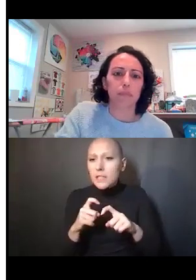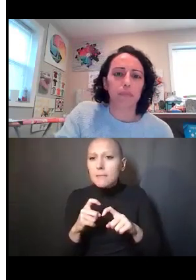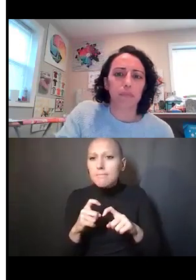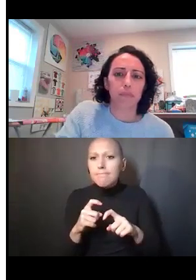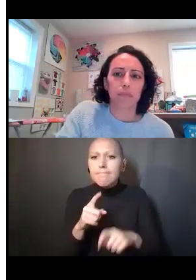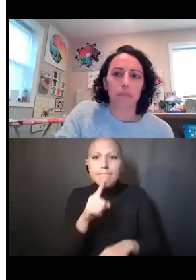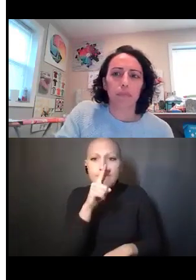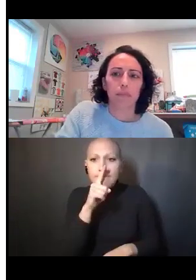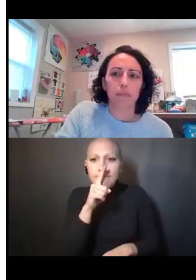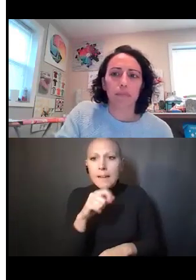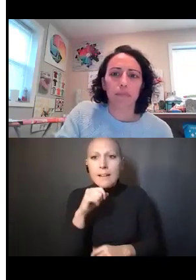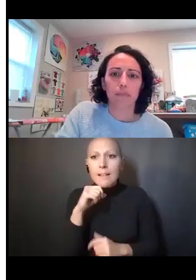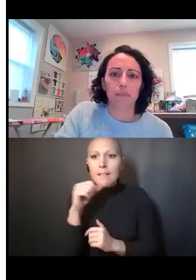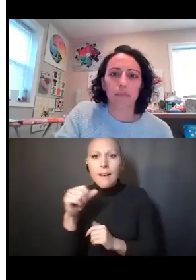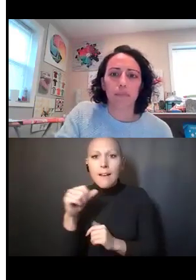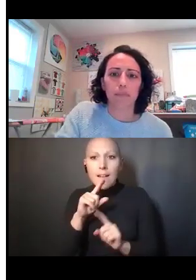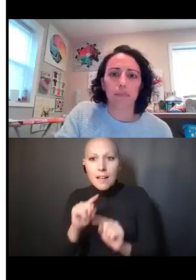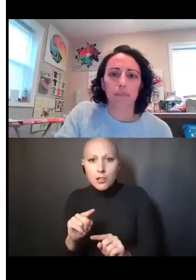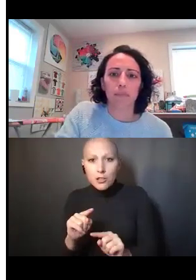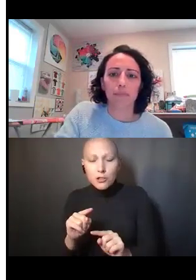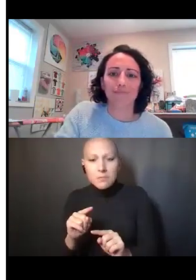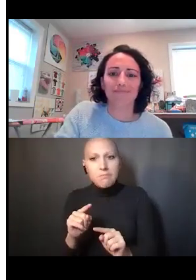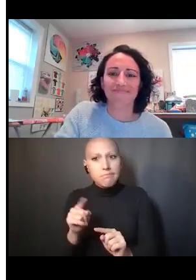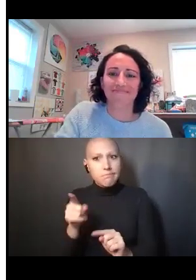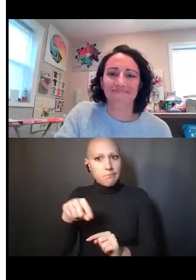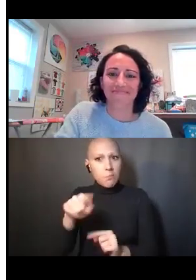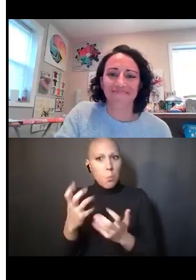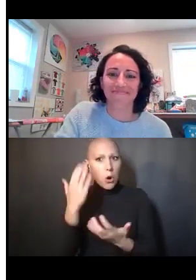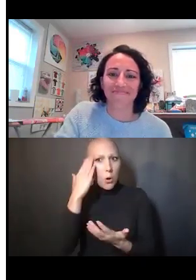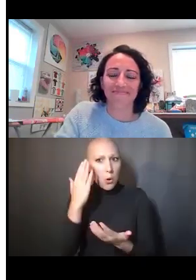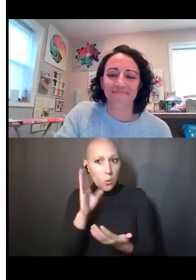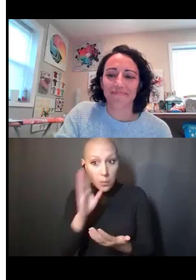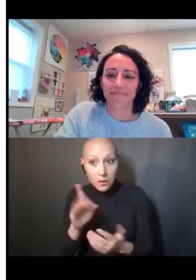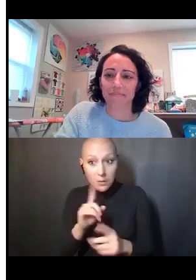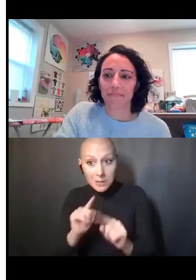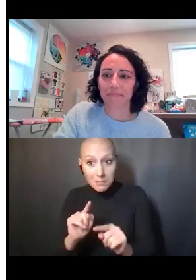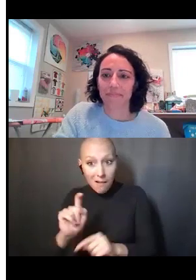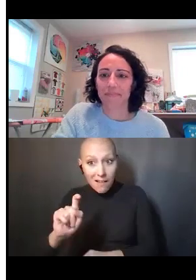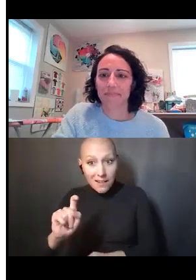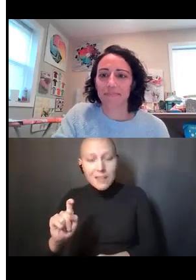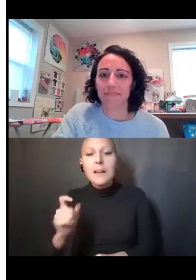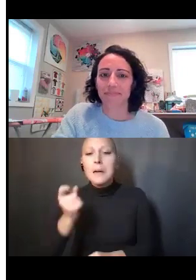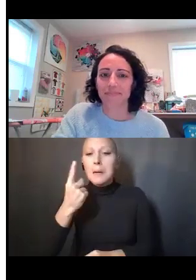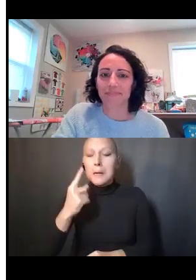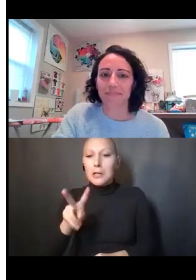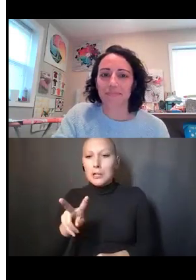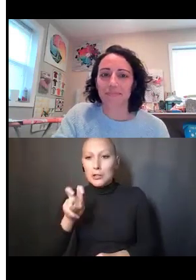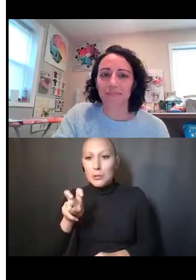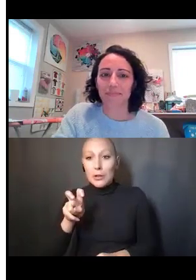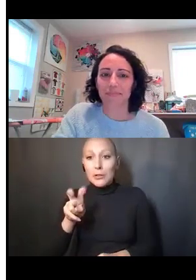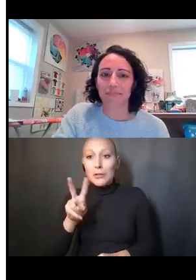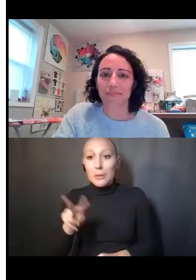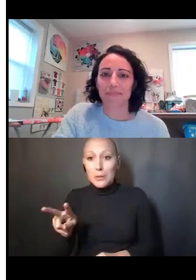and they want to know if we're going to respond. So 222 questions in 20 minutes,